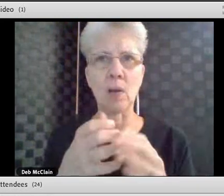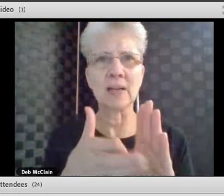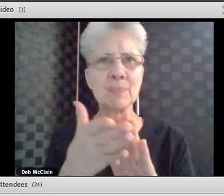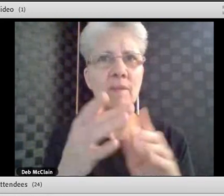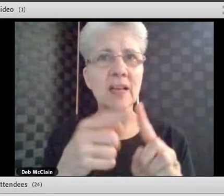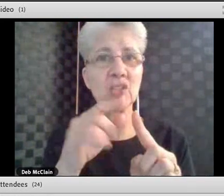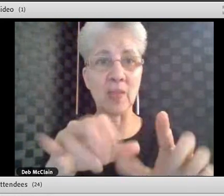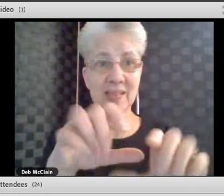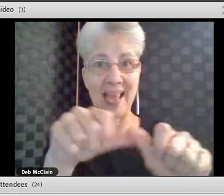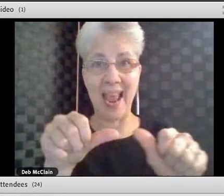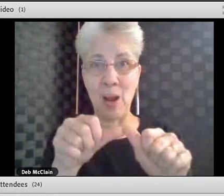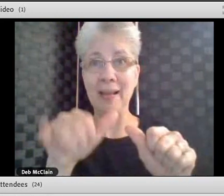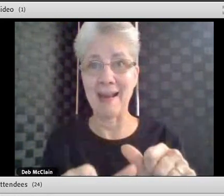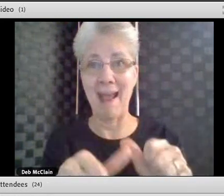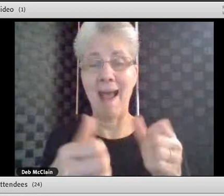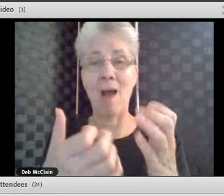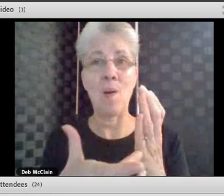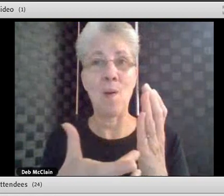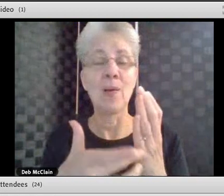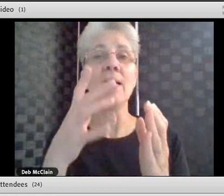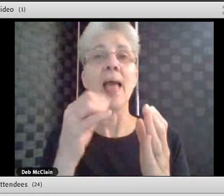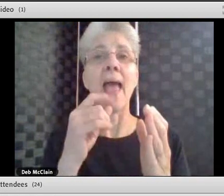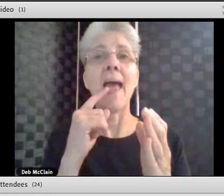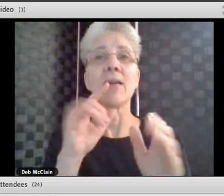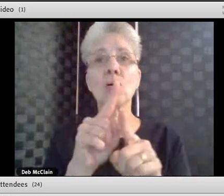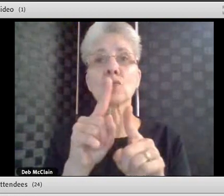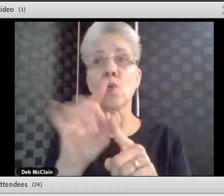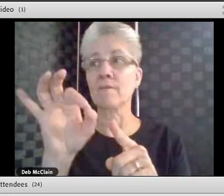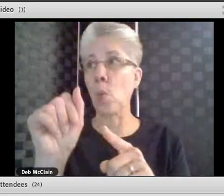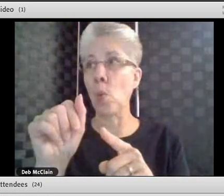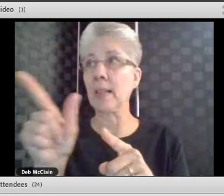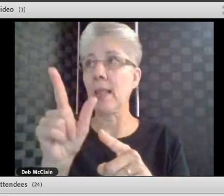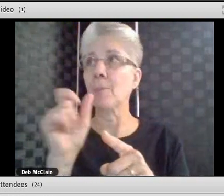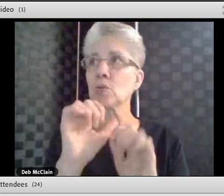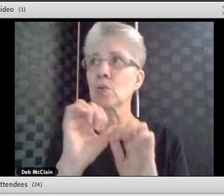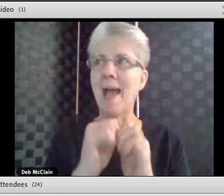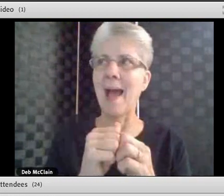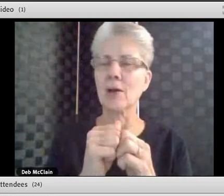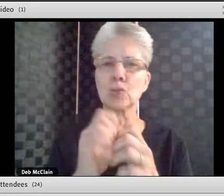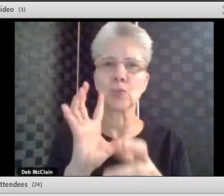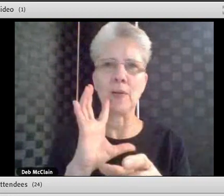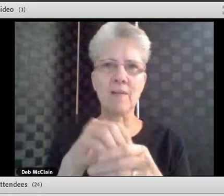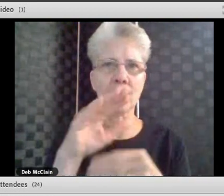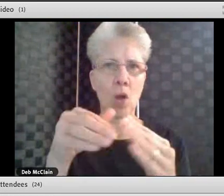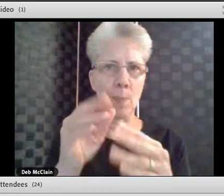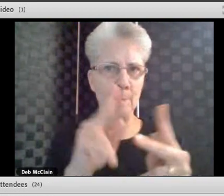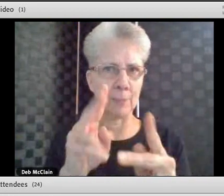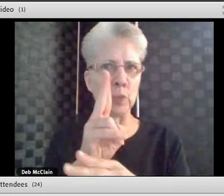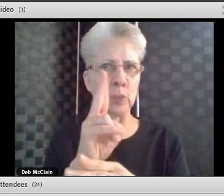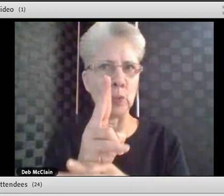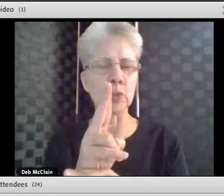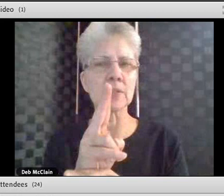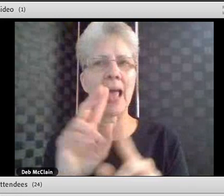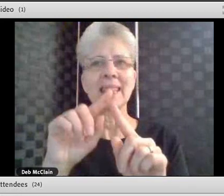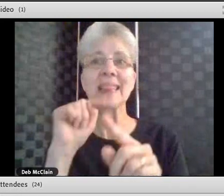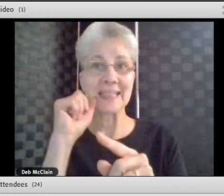because the world is moving into this arena, and also in Florida libraries, right? And it's a way to engage all patrons,